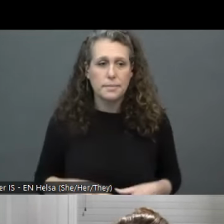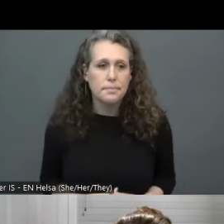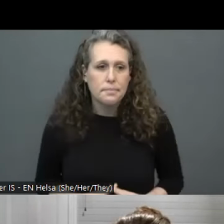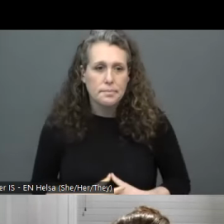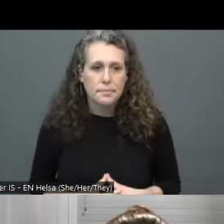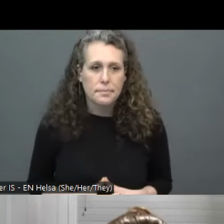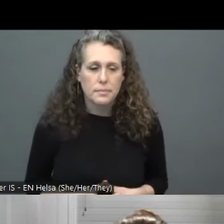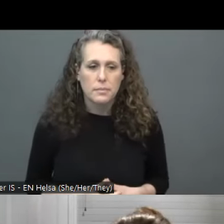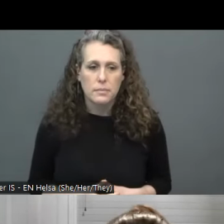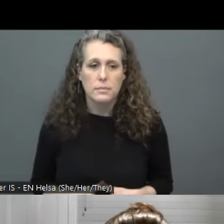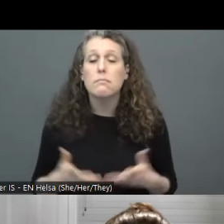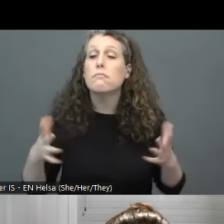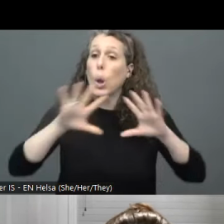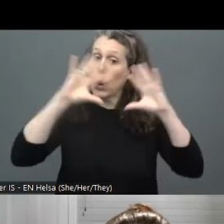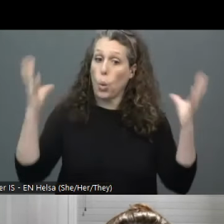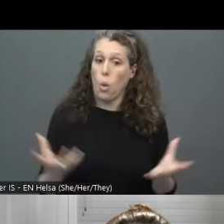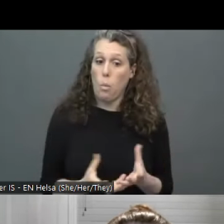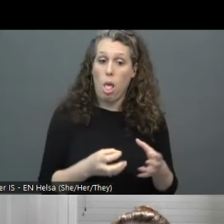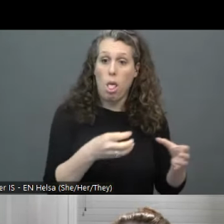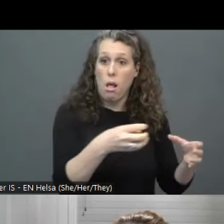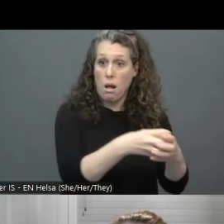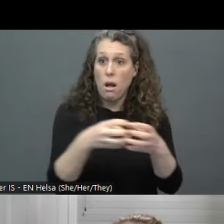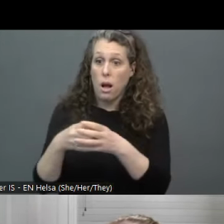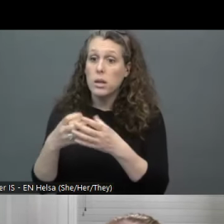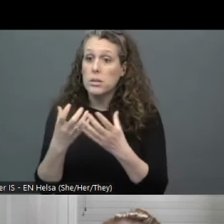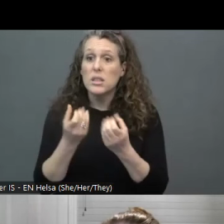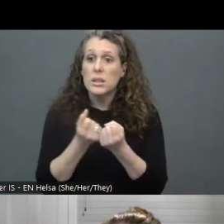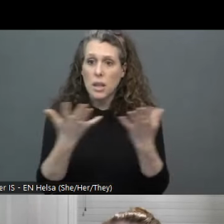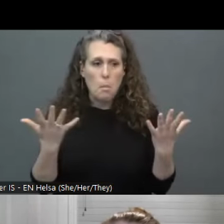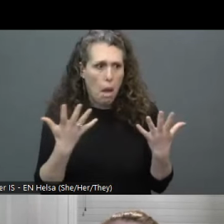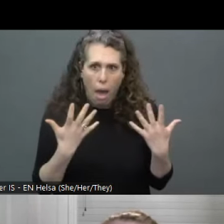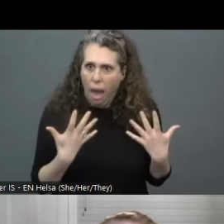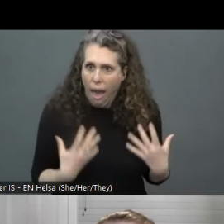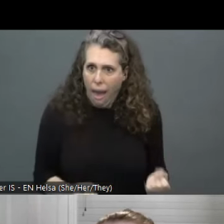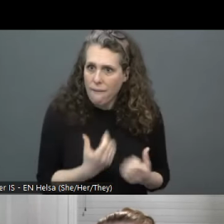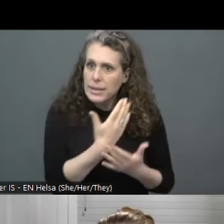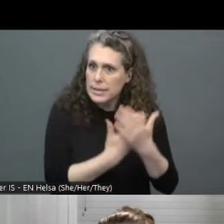Many global clusters already have disability focal points. We know this is underway. It might